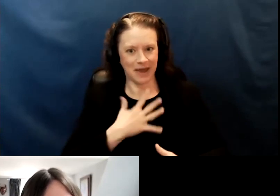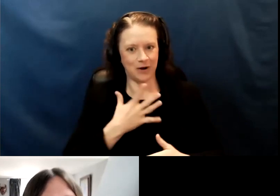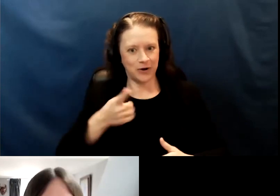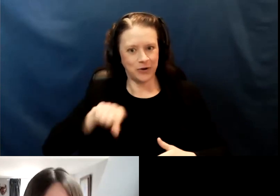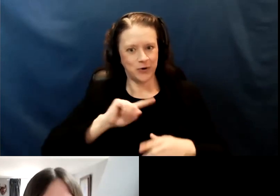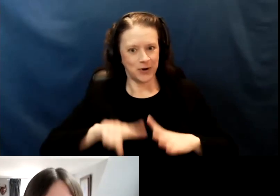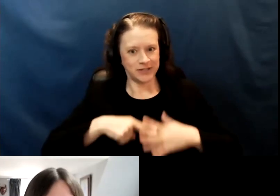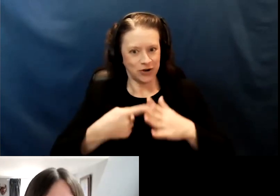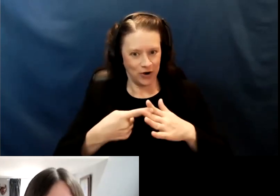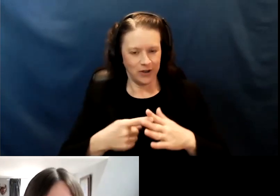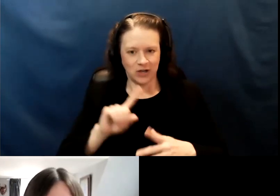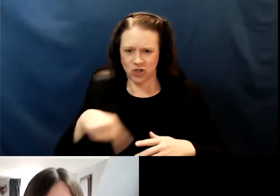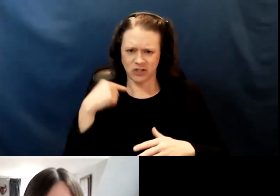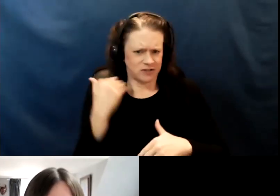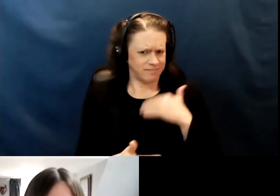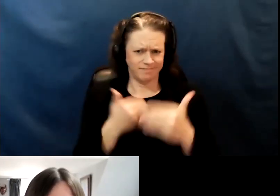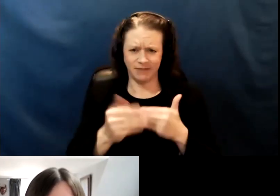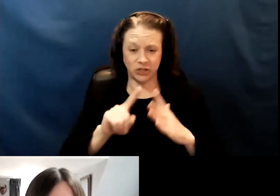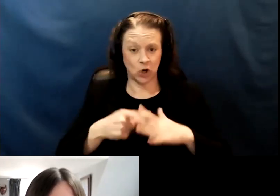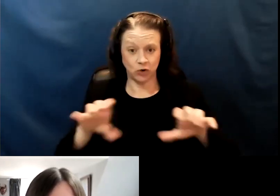To just start doing something. You don't have to wait for a big